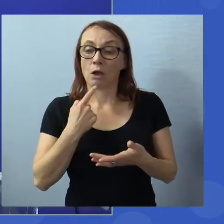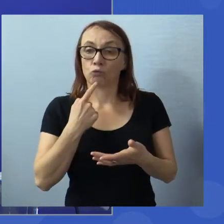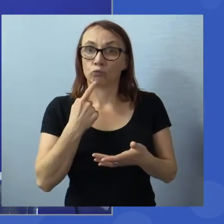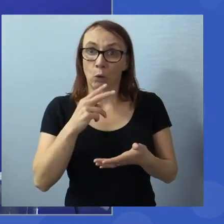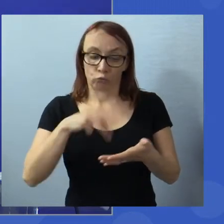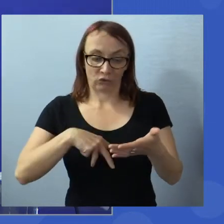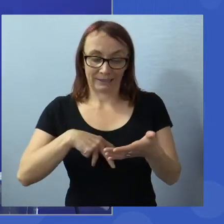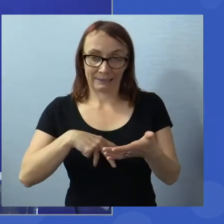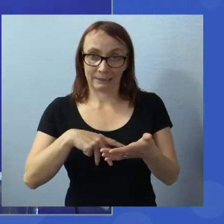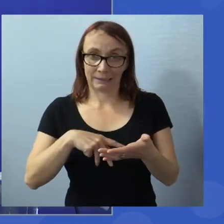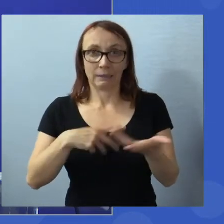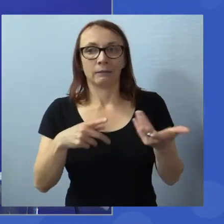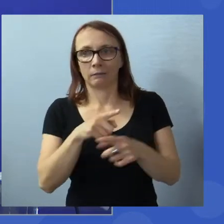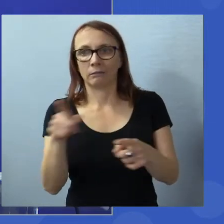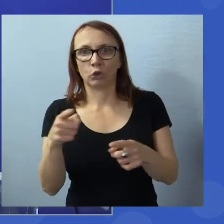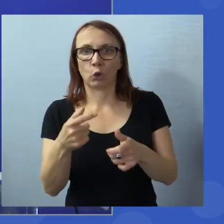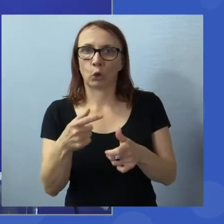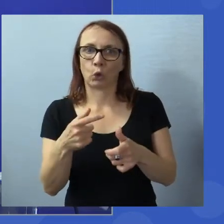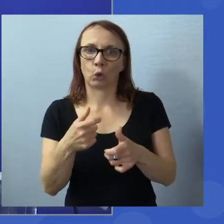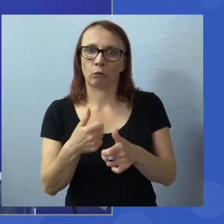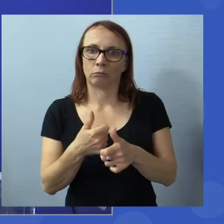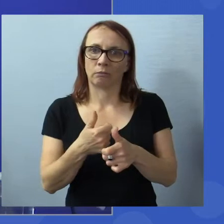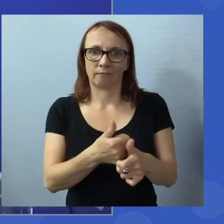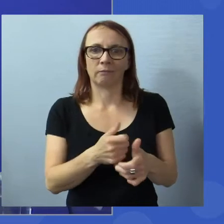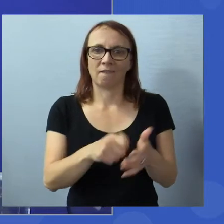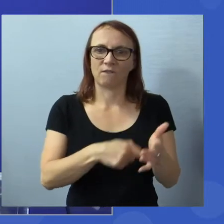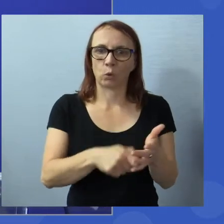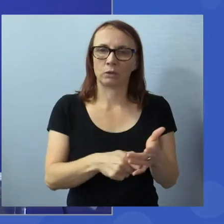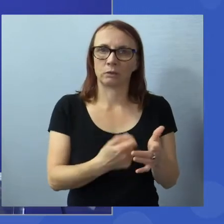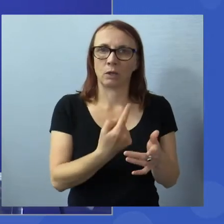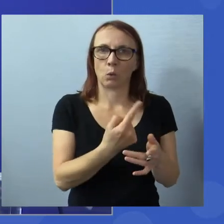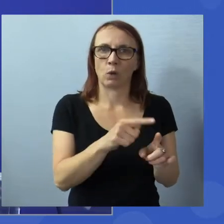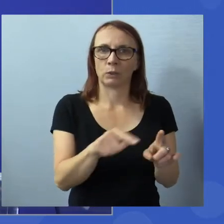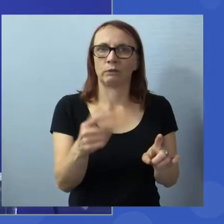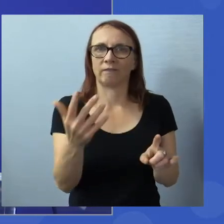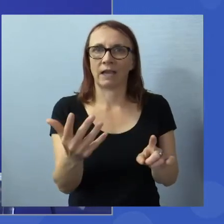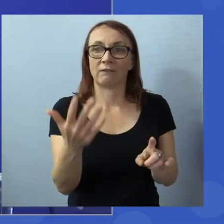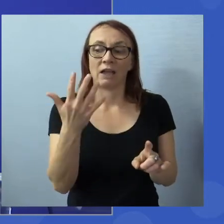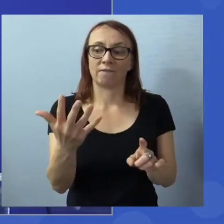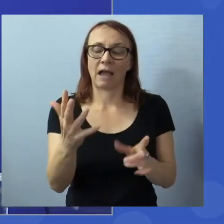opportunity to register your support for it with five being I am absolutely in